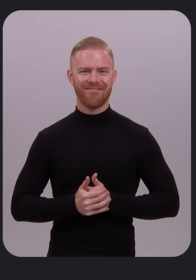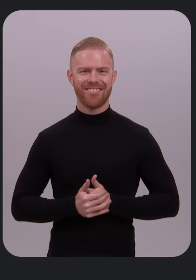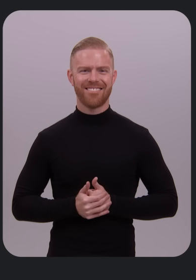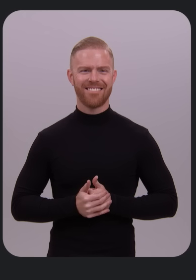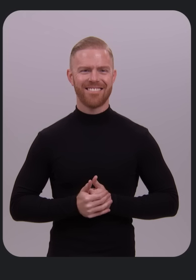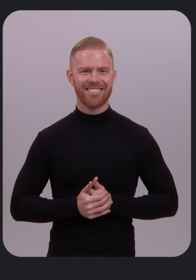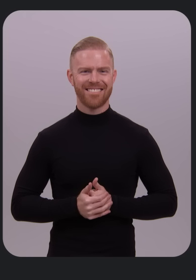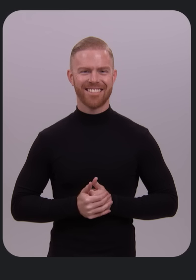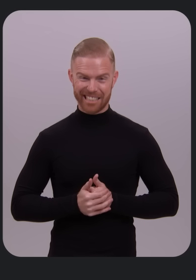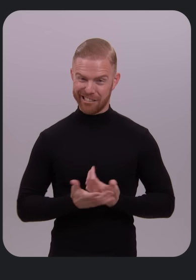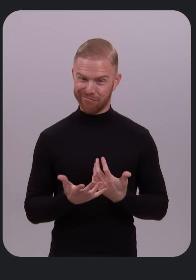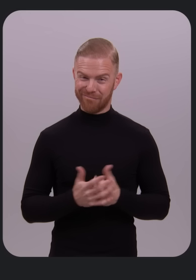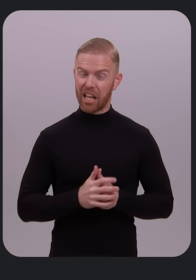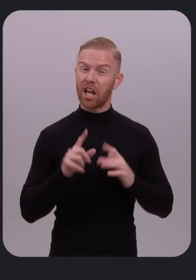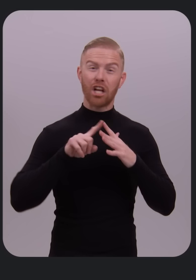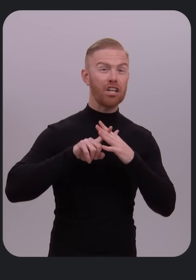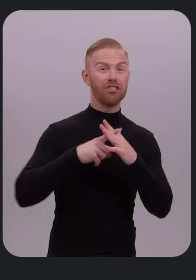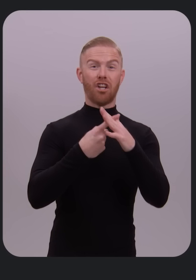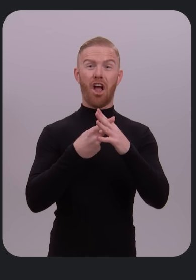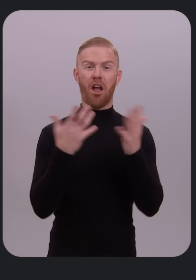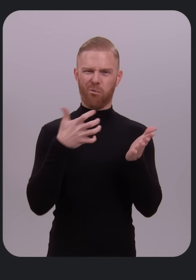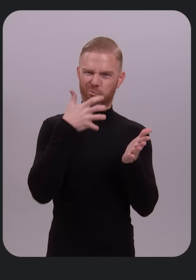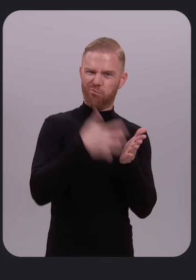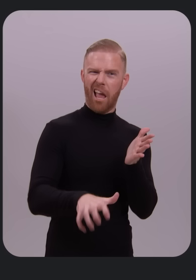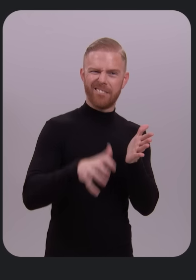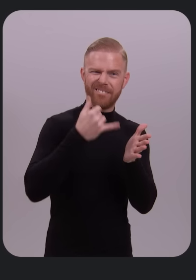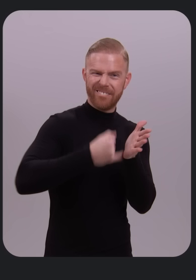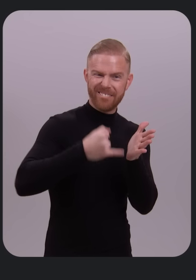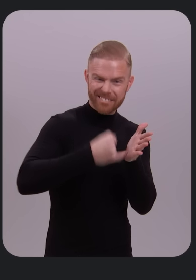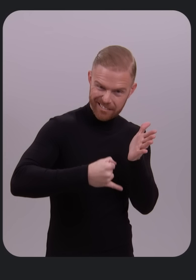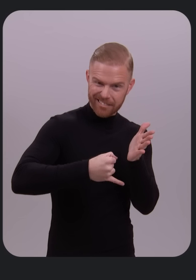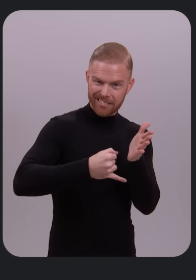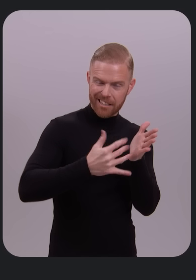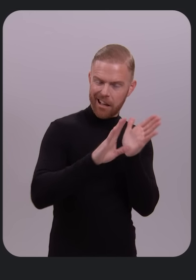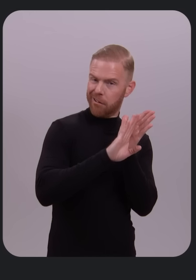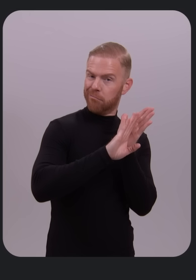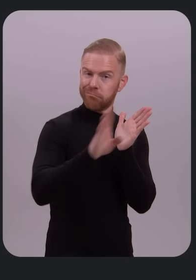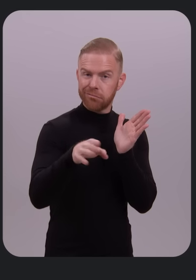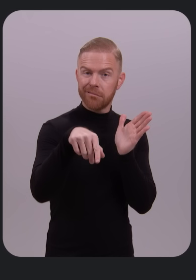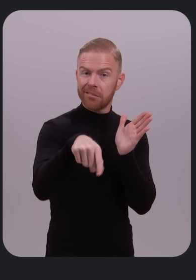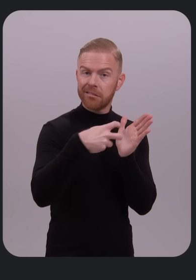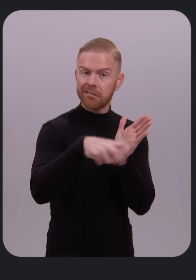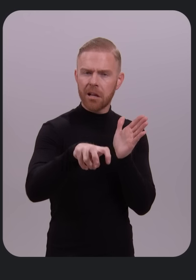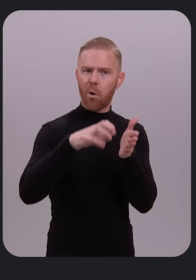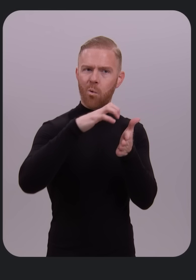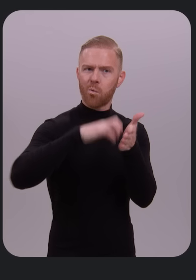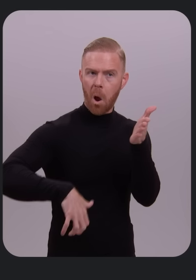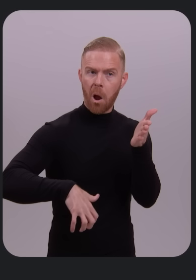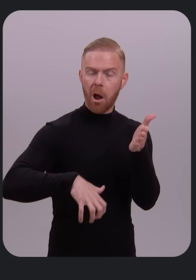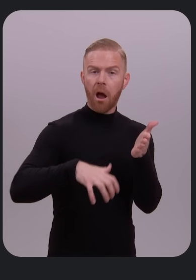We went from that rough sketch directly to code, updating multiple of my files.